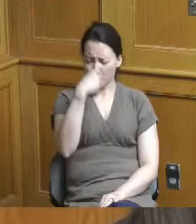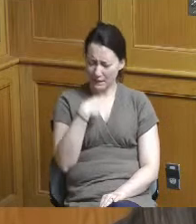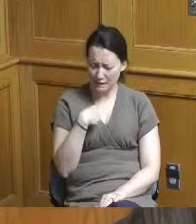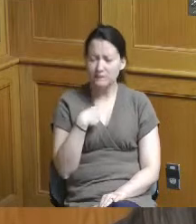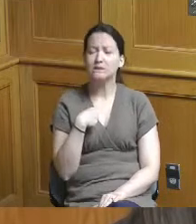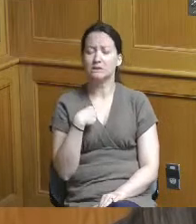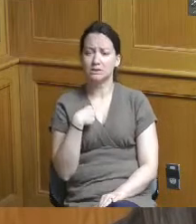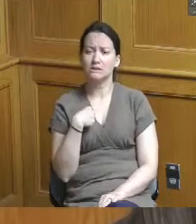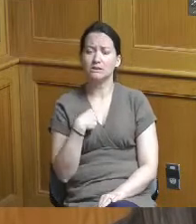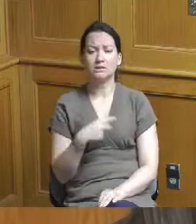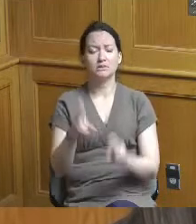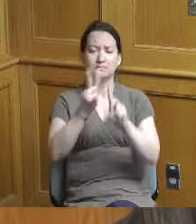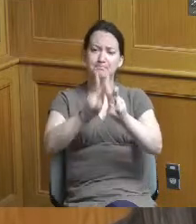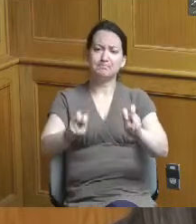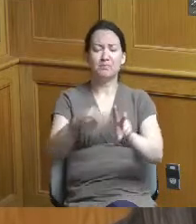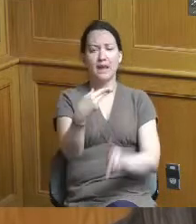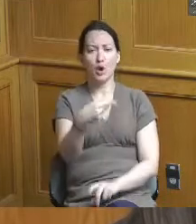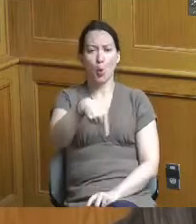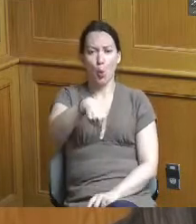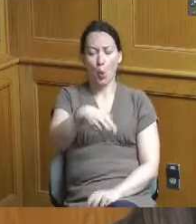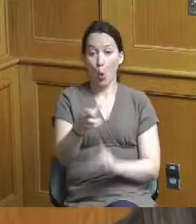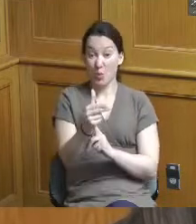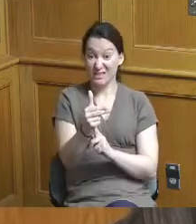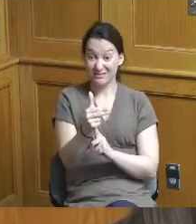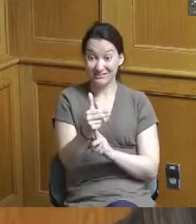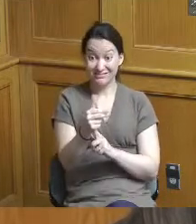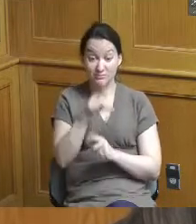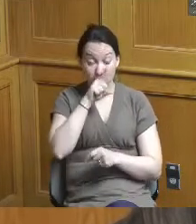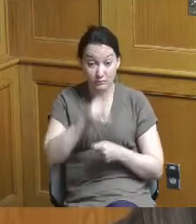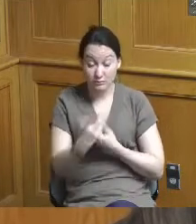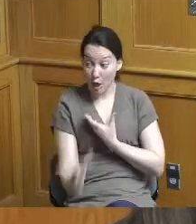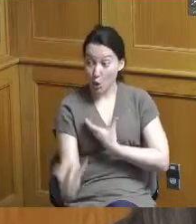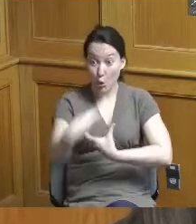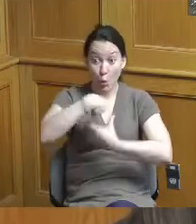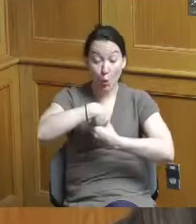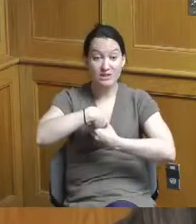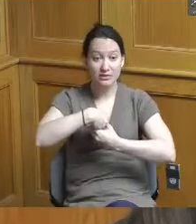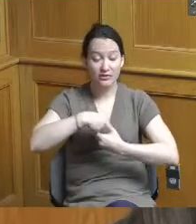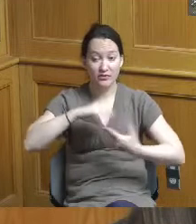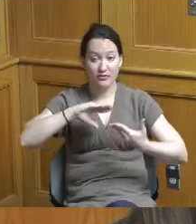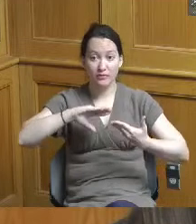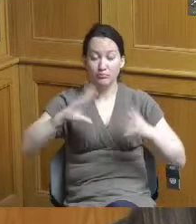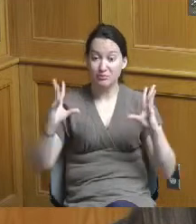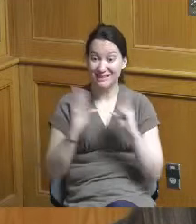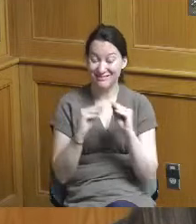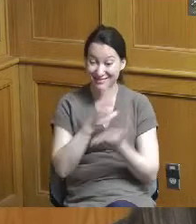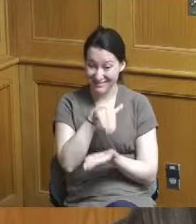we look at the headquarter hotel is it inclusive of the convention center is that something as a